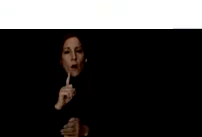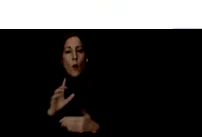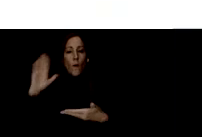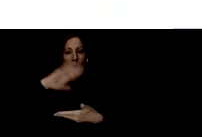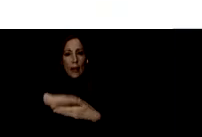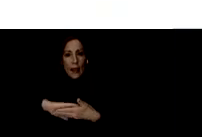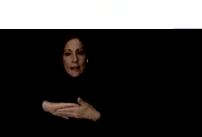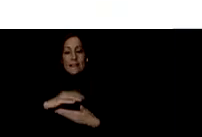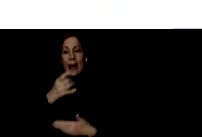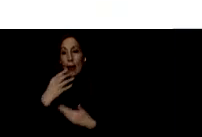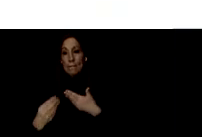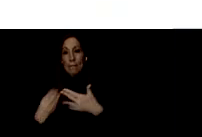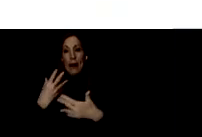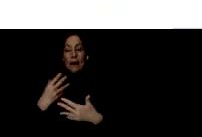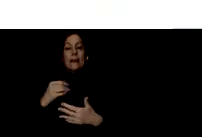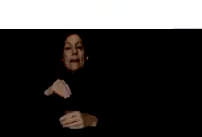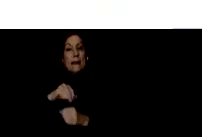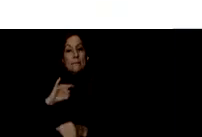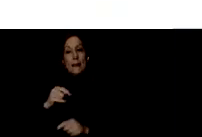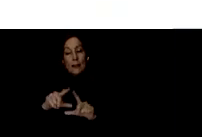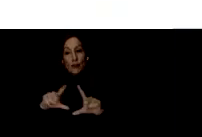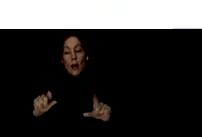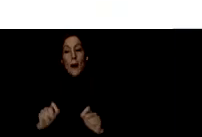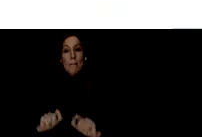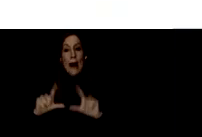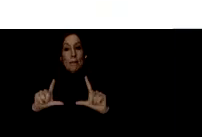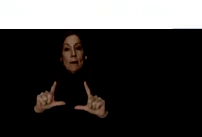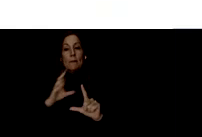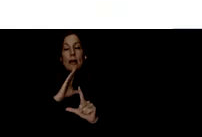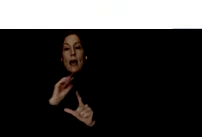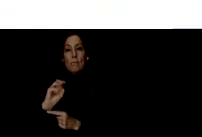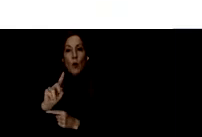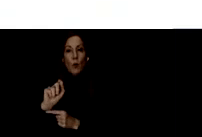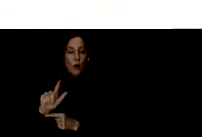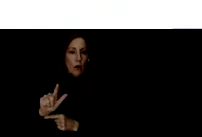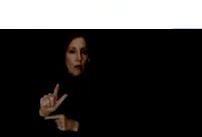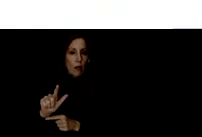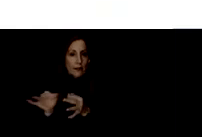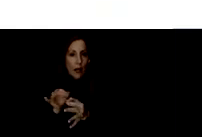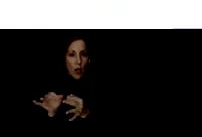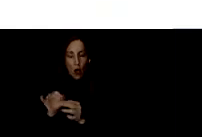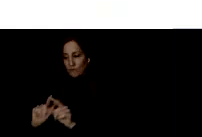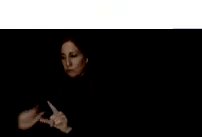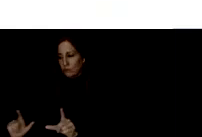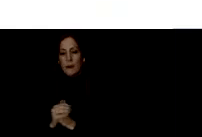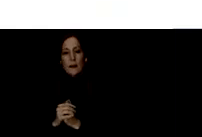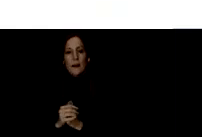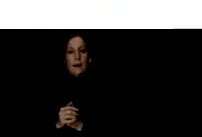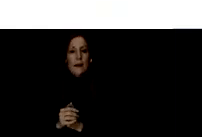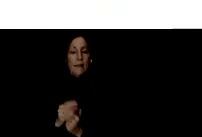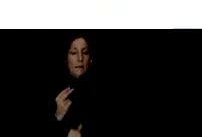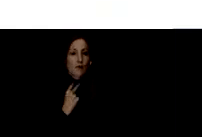in-page updates, pop-ups, and modal dialogues. Keyboard-only users may be trapped in page overlays.